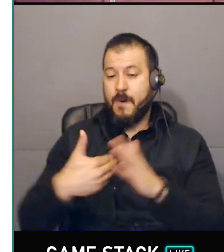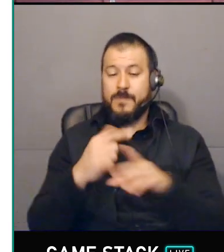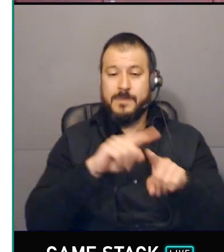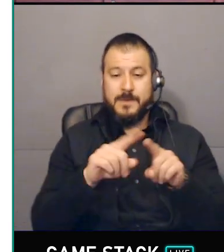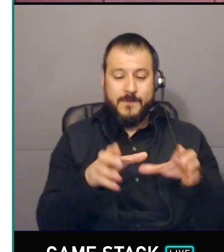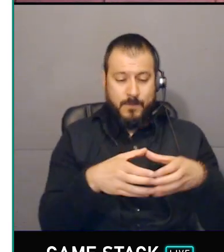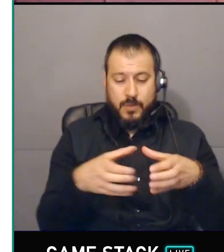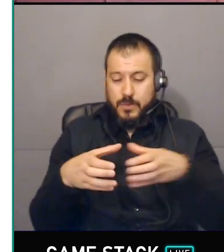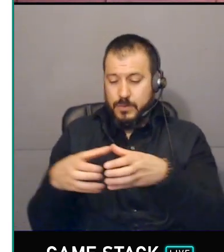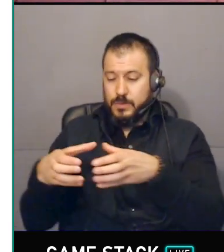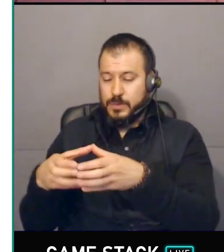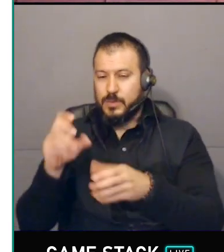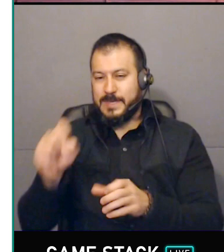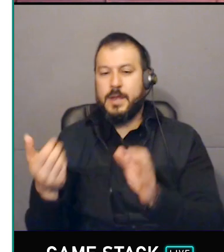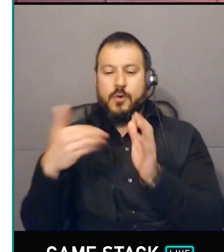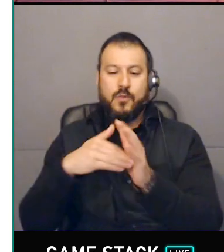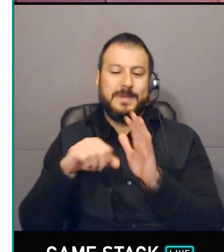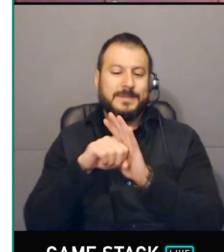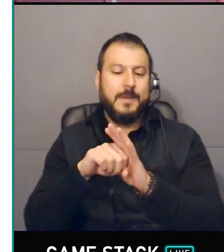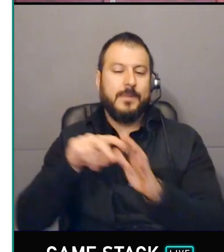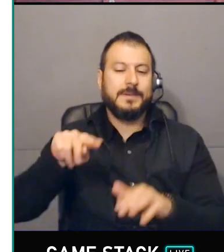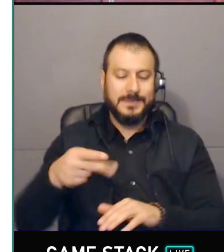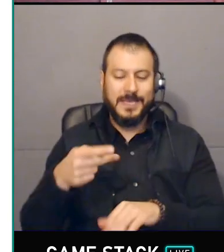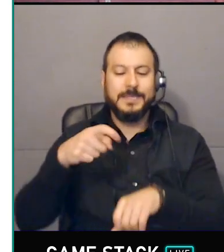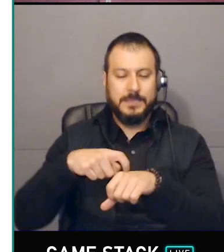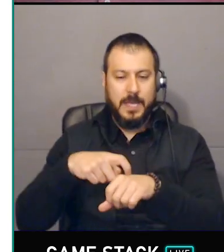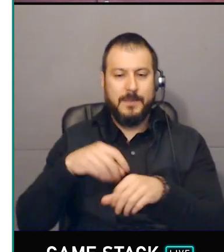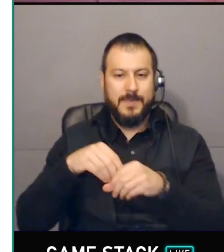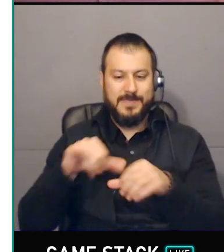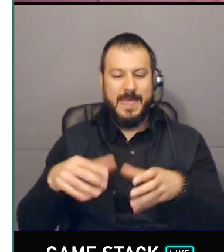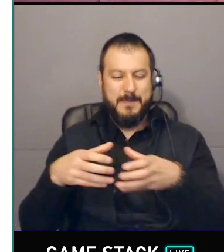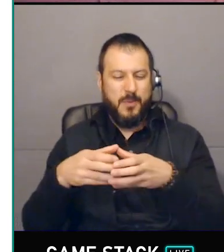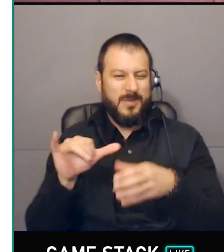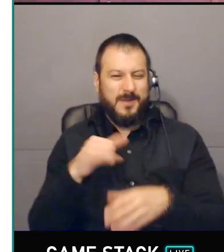you can resample a second time into the pools we talked about on the last slide.